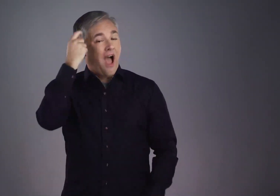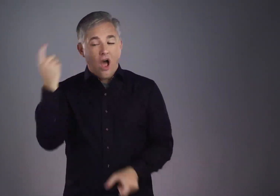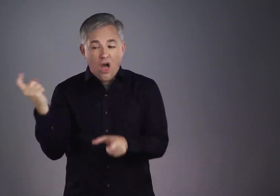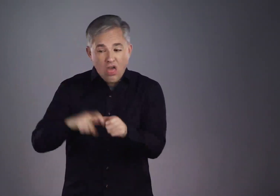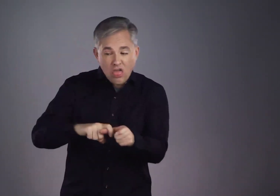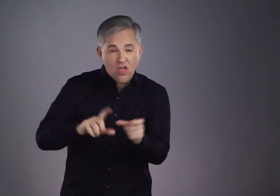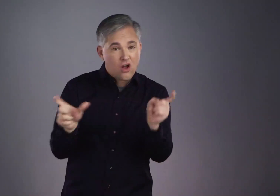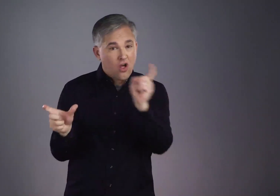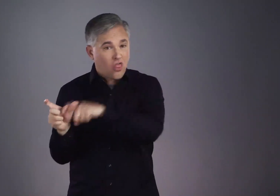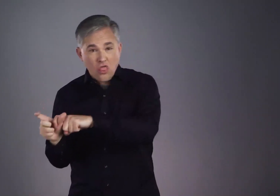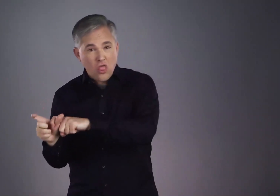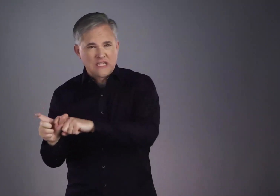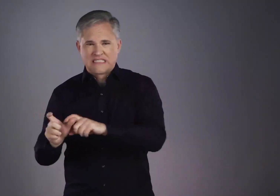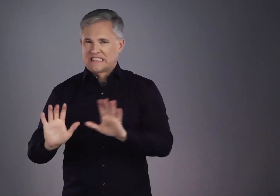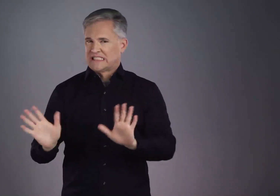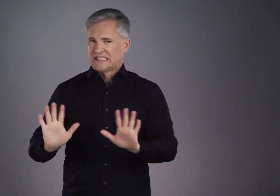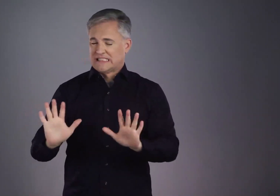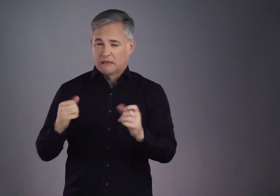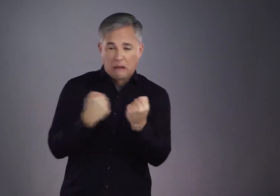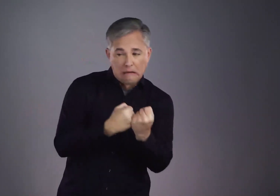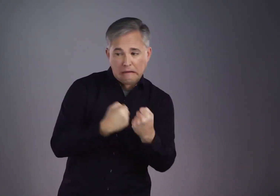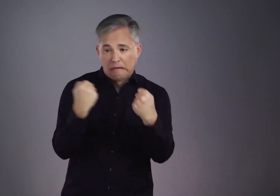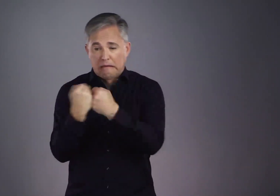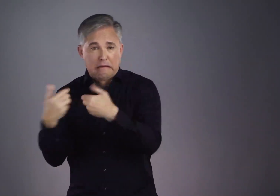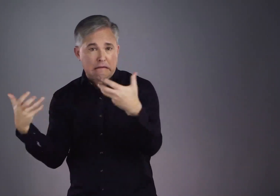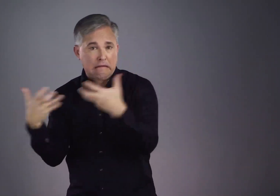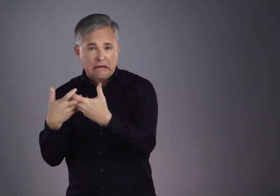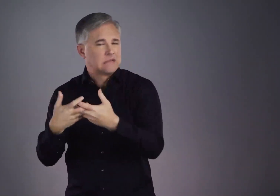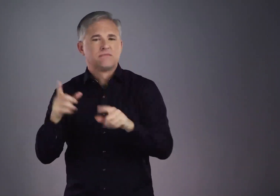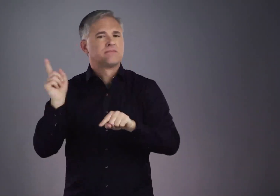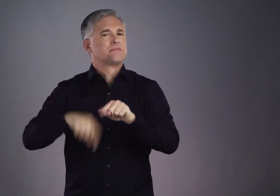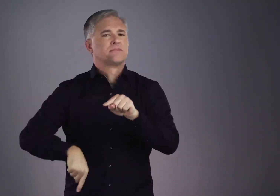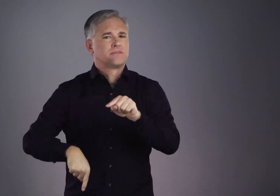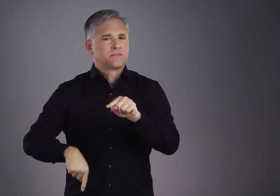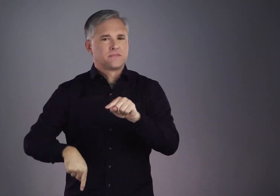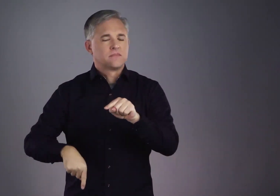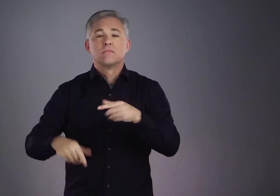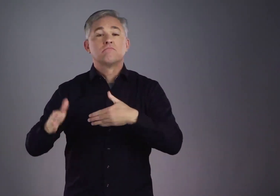such cooperation ought never go so far as affiliation or endorsement,